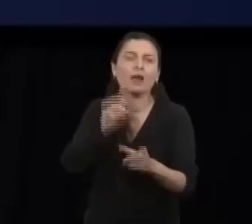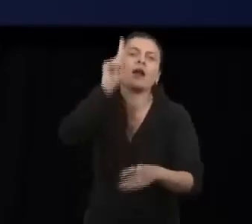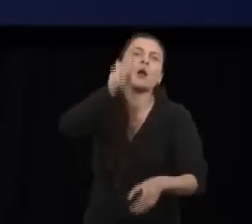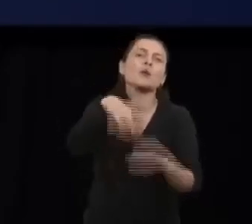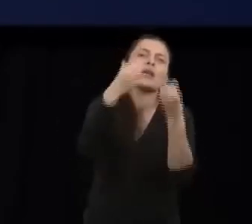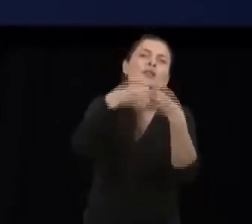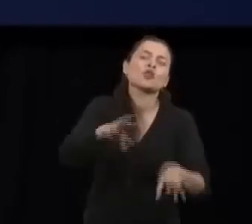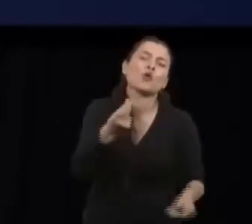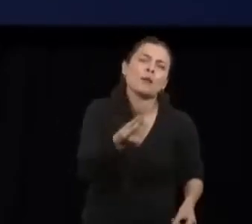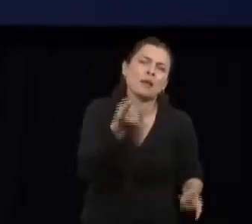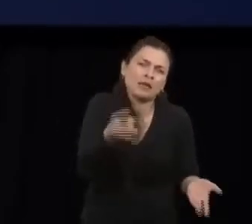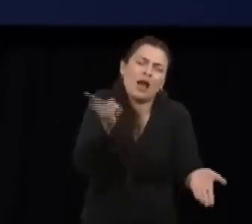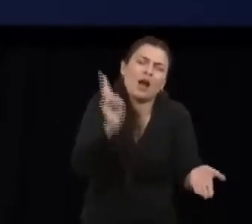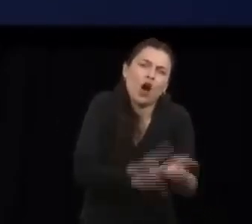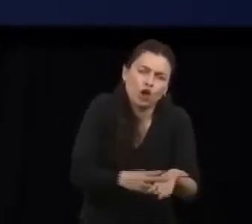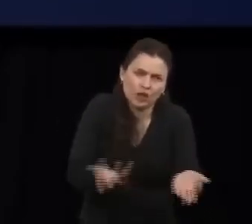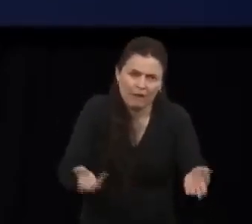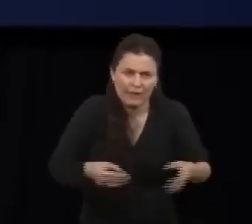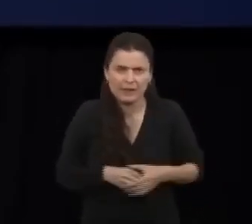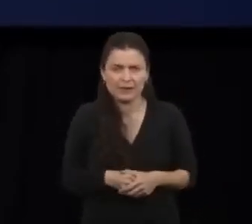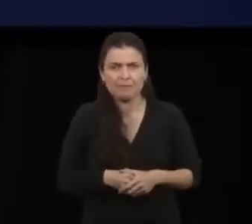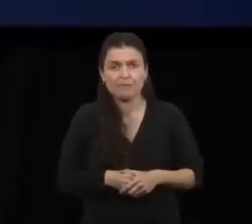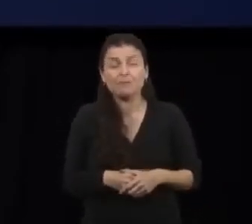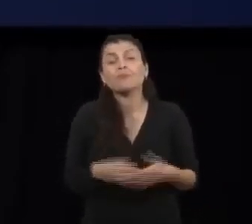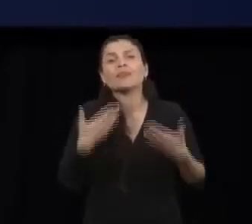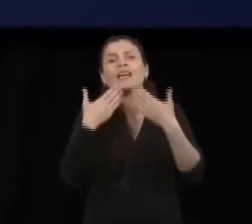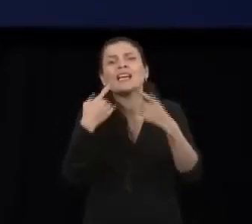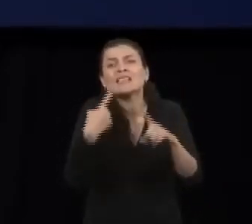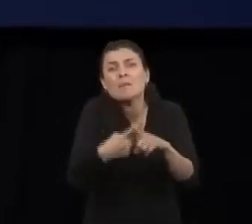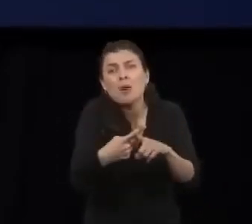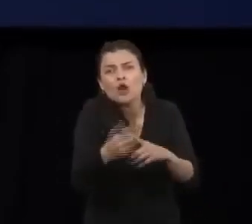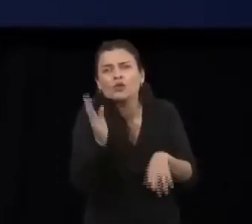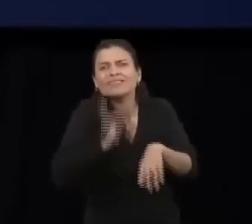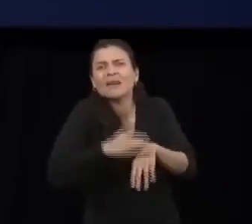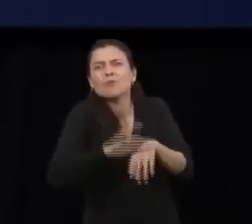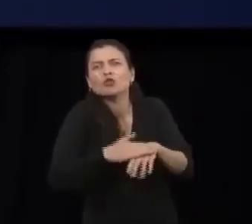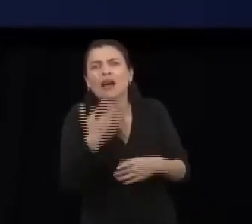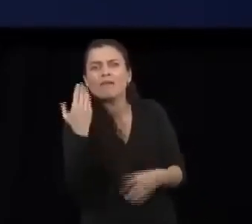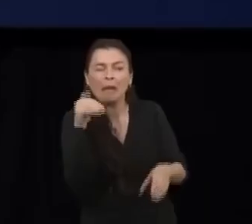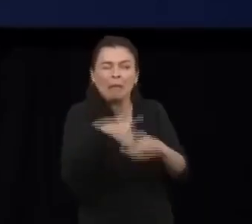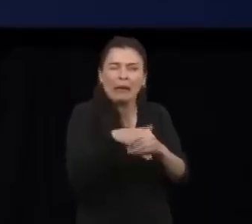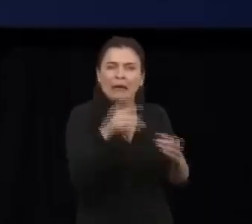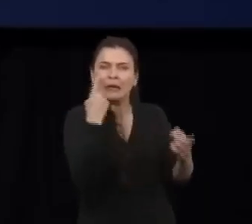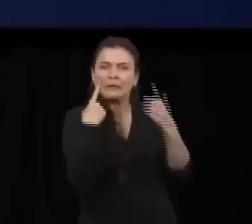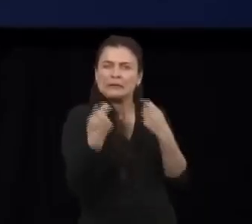through capital controls. If you, for example, have a tax deficit,